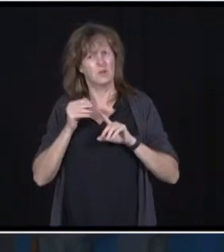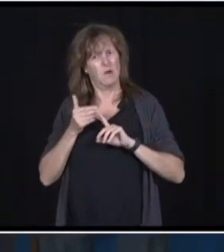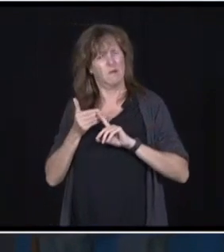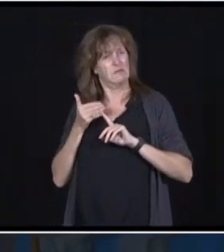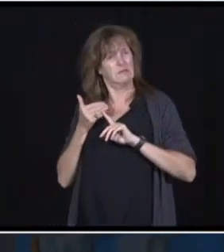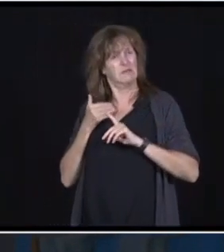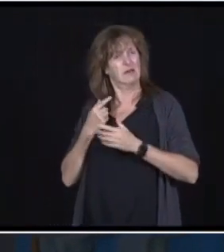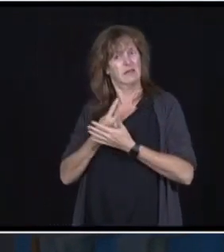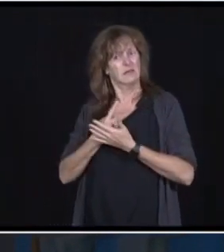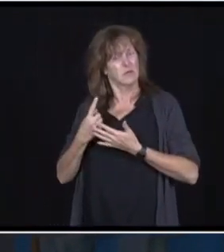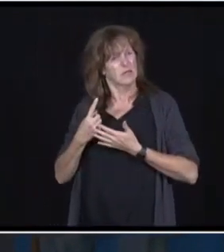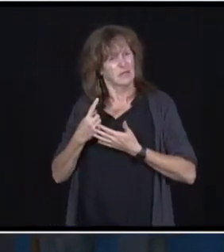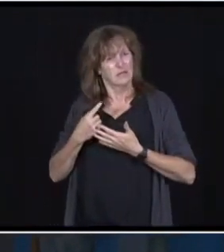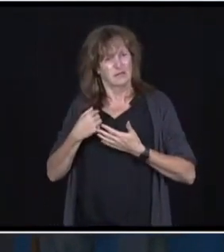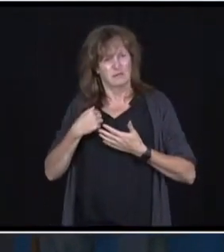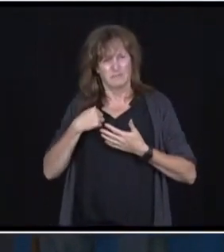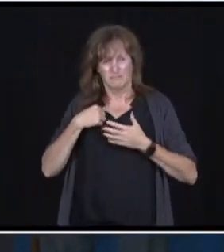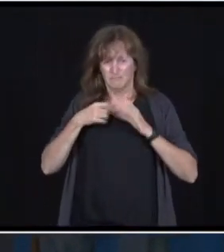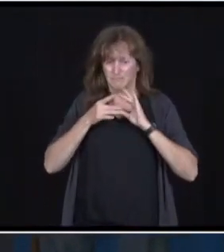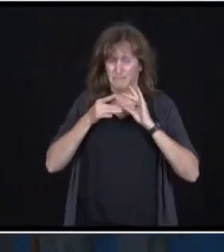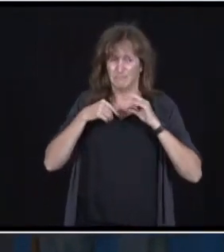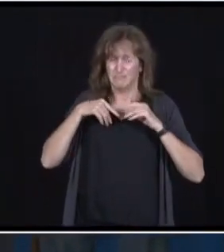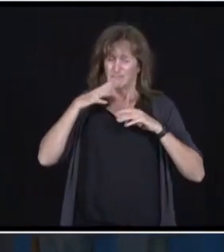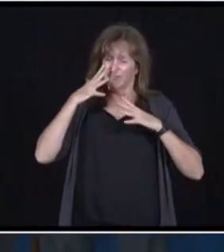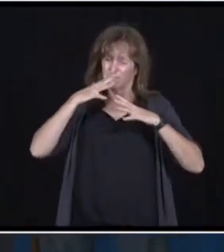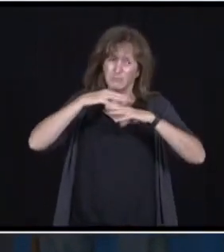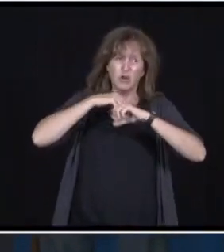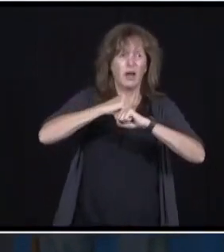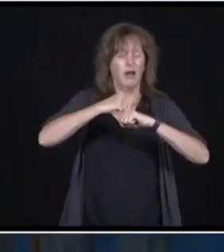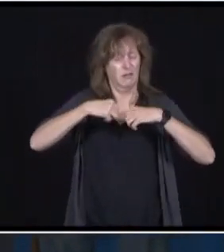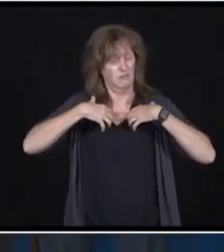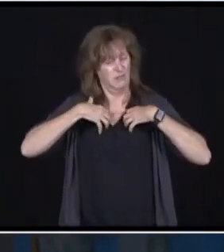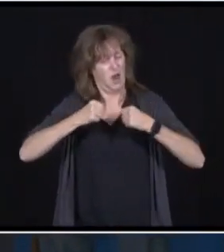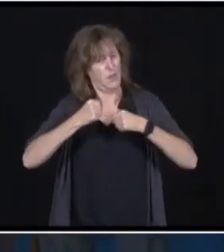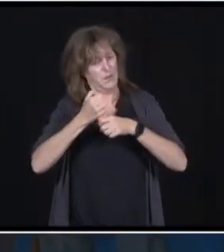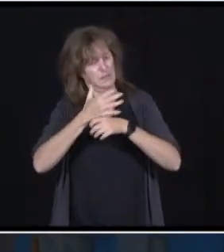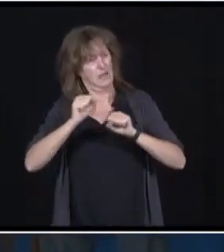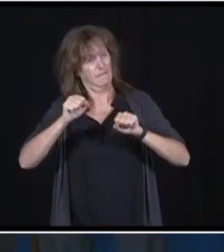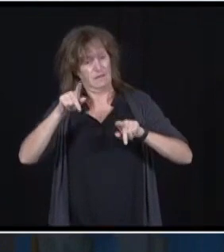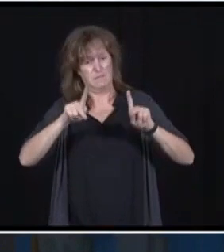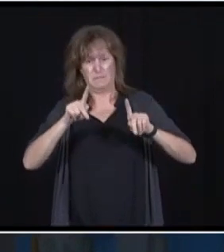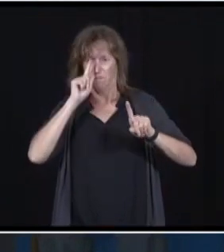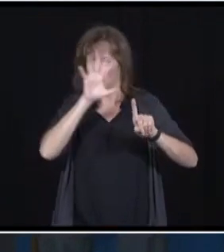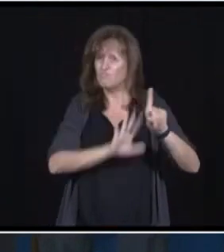increases across the country. I said earlier this week that we are prepared to take every